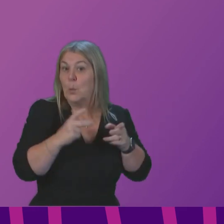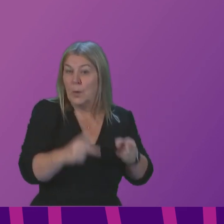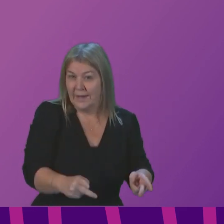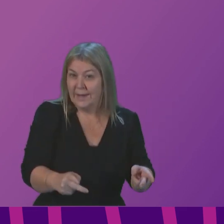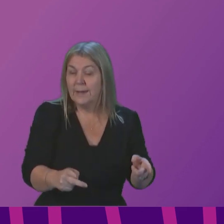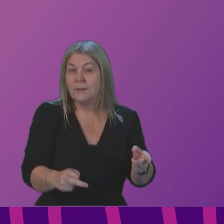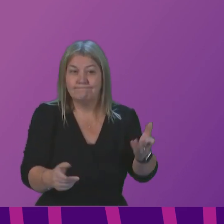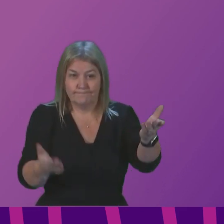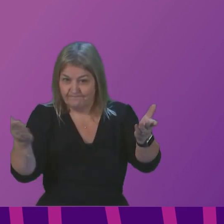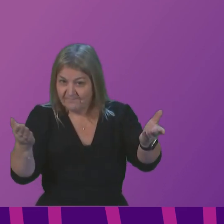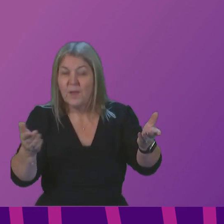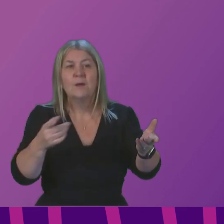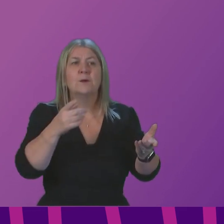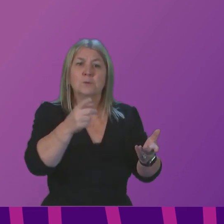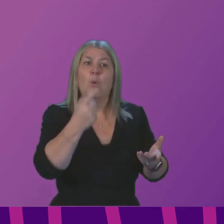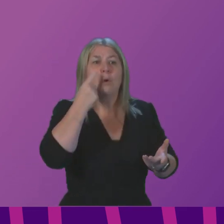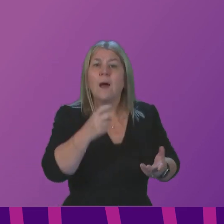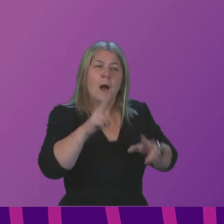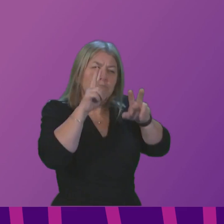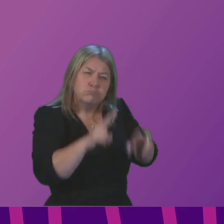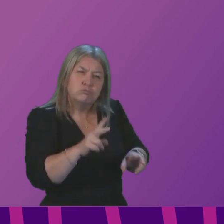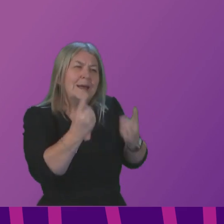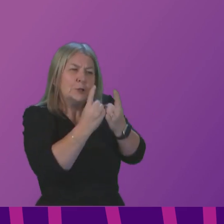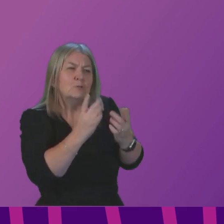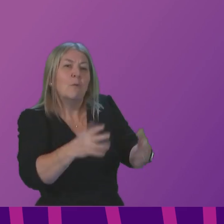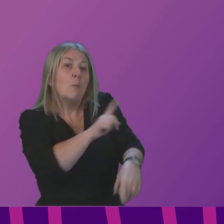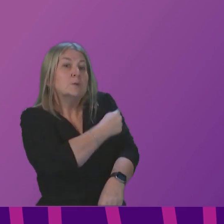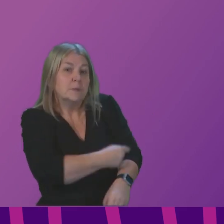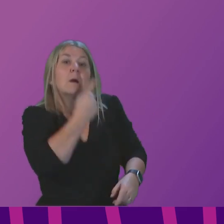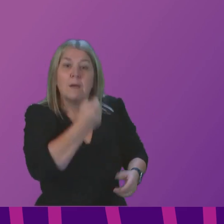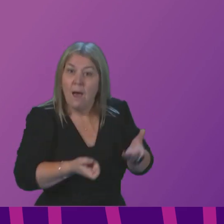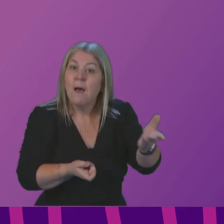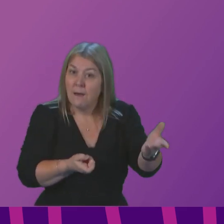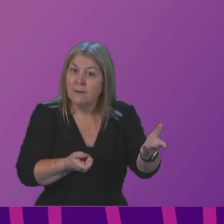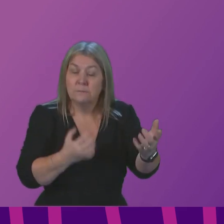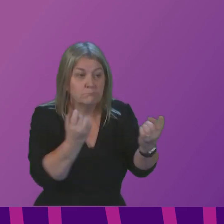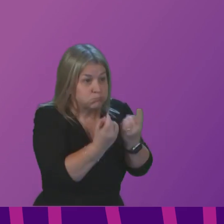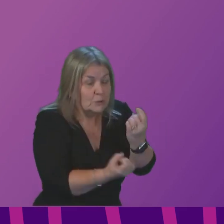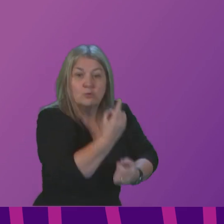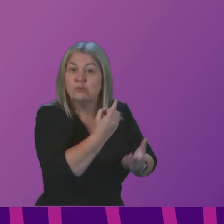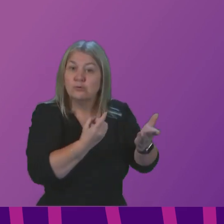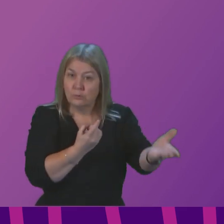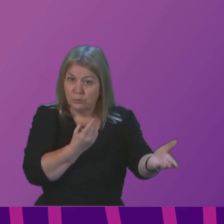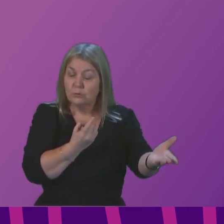associated with the Queen Elizabeth that it considers appropriate. To be beyond any doubt,